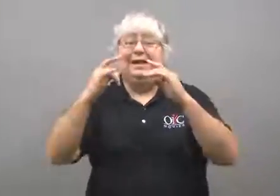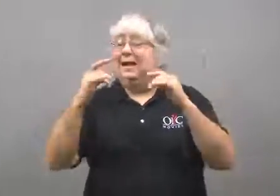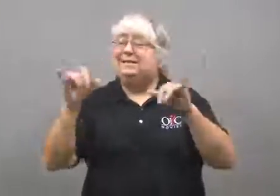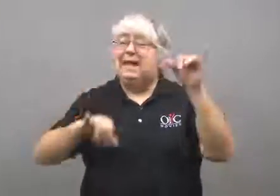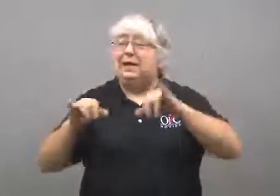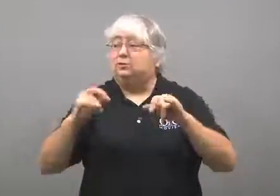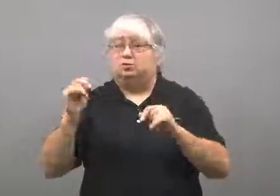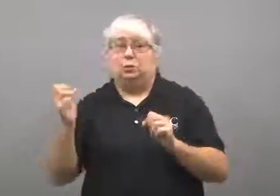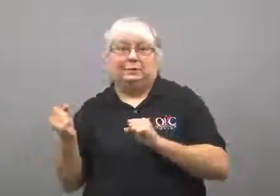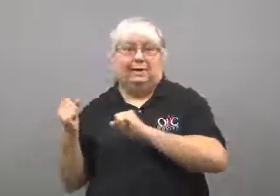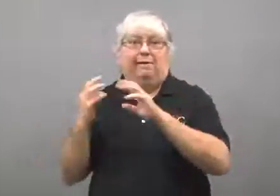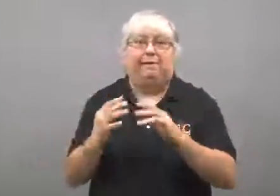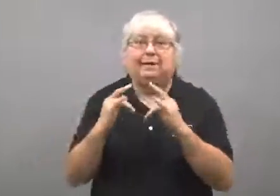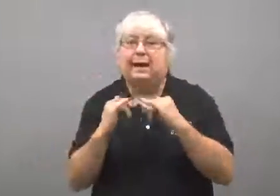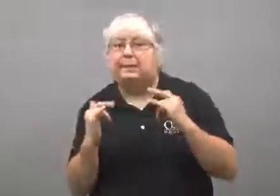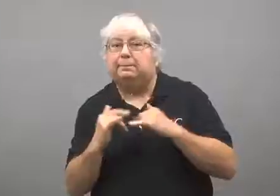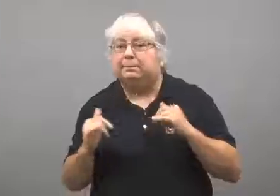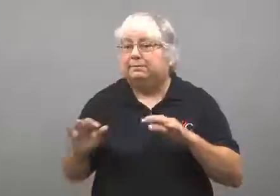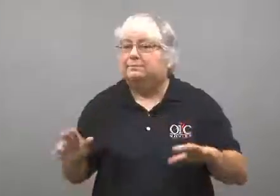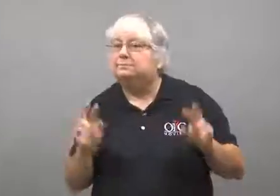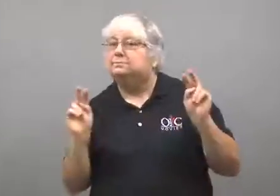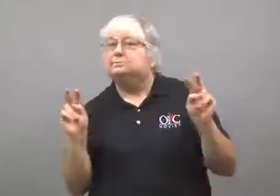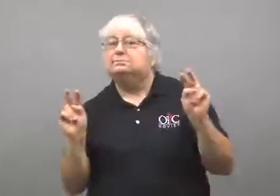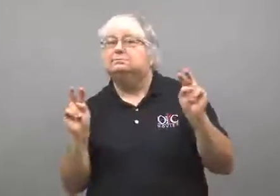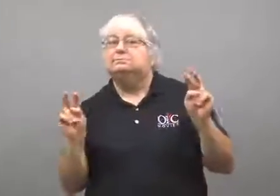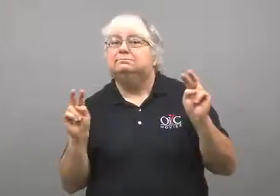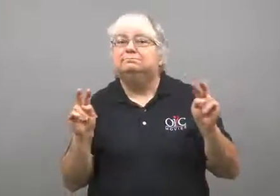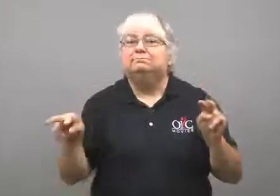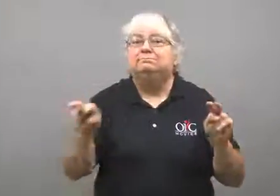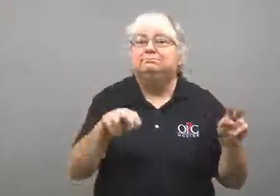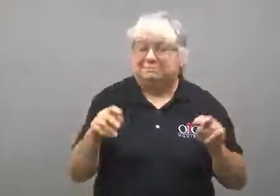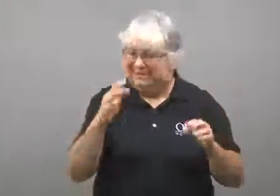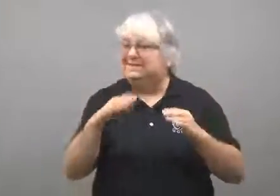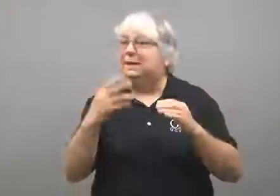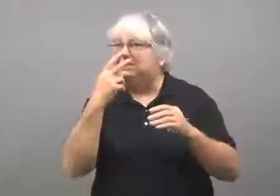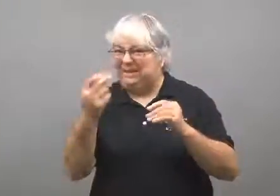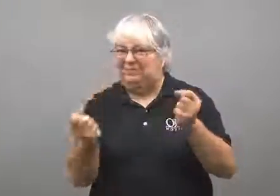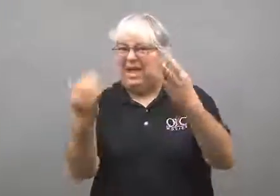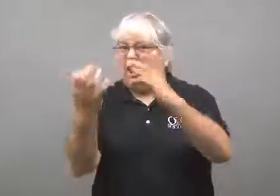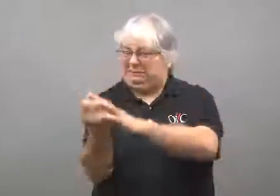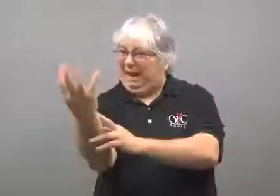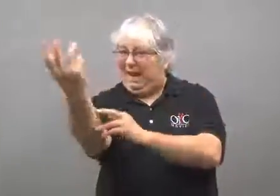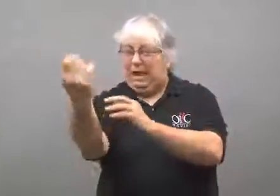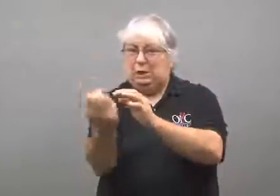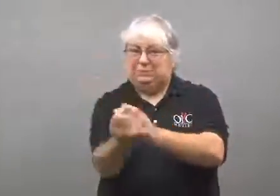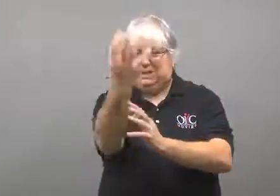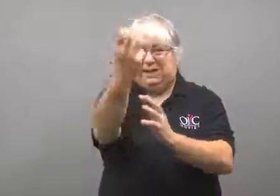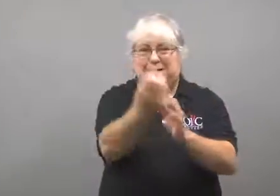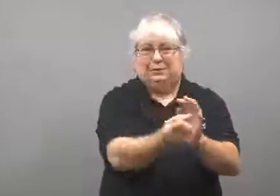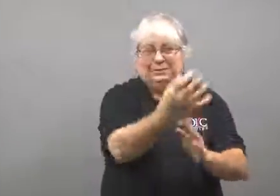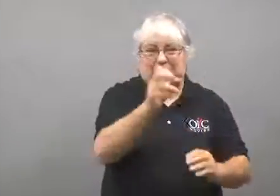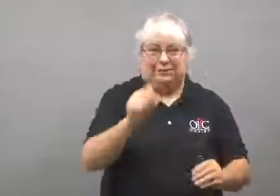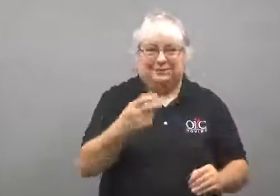Scientists camped out in the area to observe the goings on.